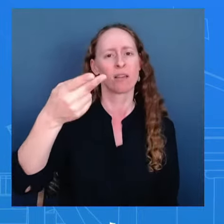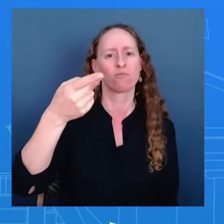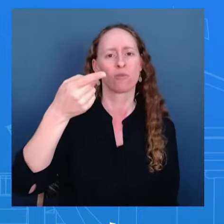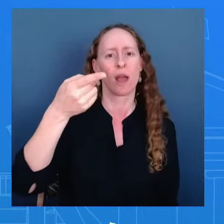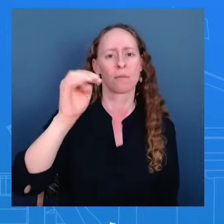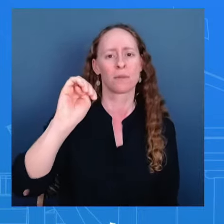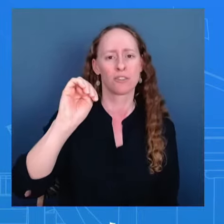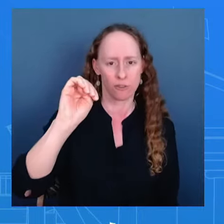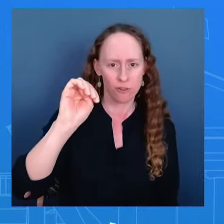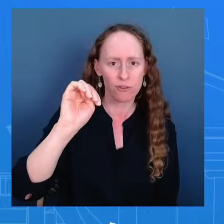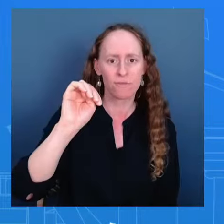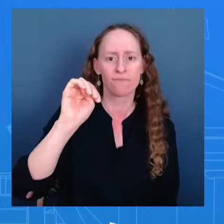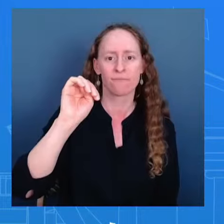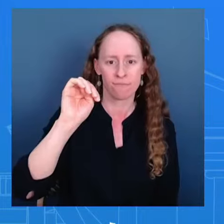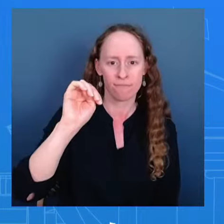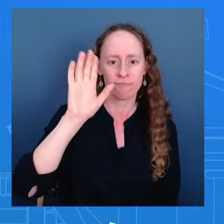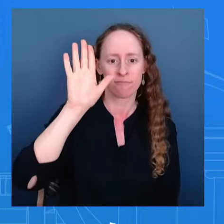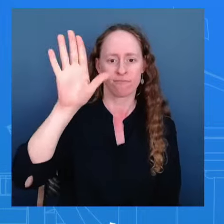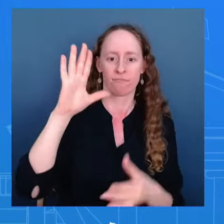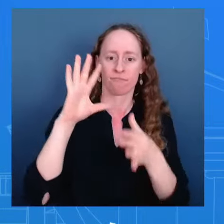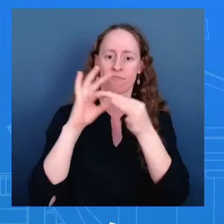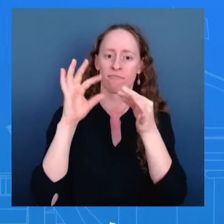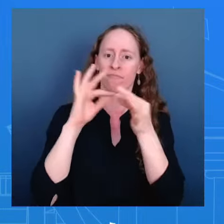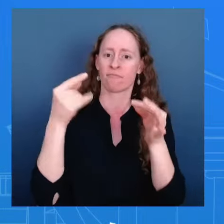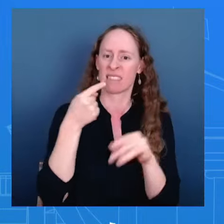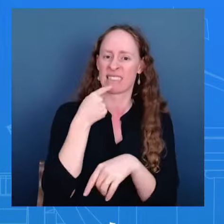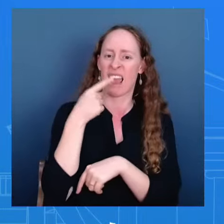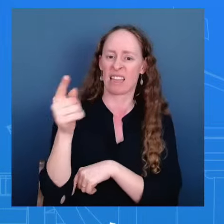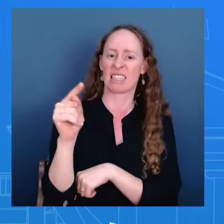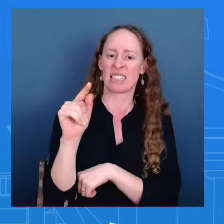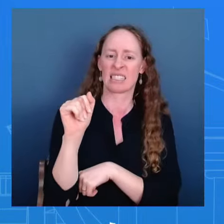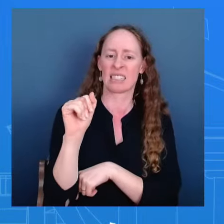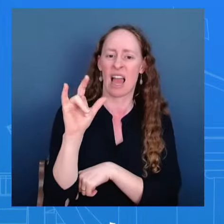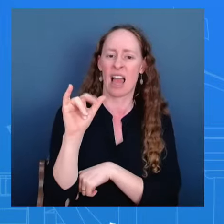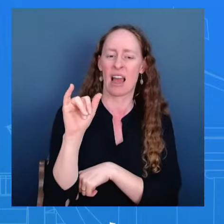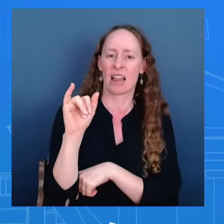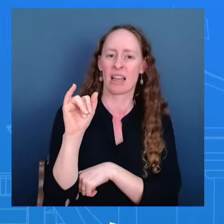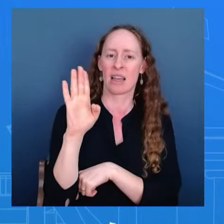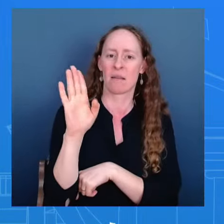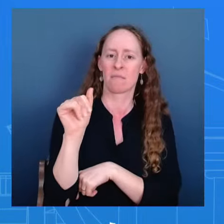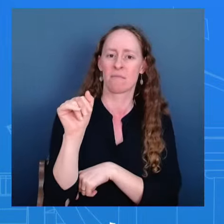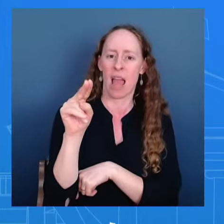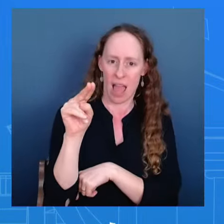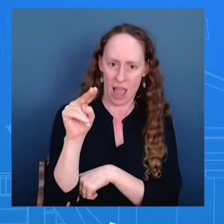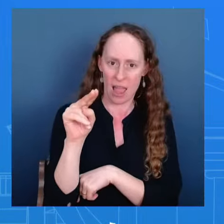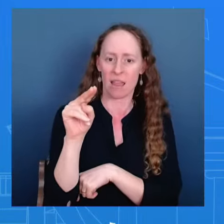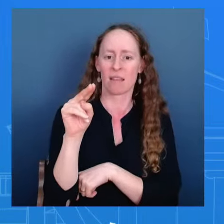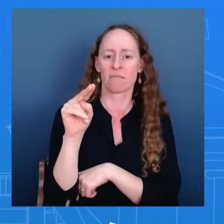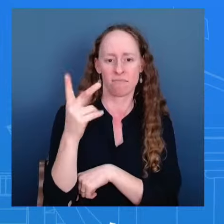which raises the possibility of Moscow recognizing the Taliban as legitimate. How does the US feel about this move